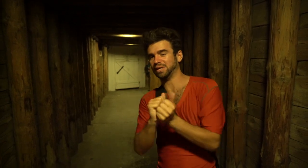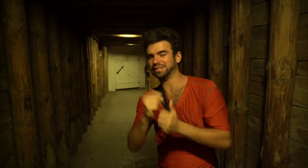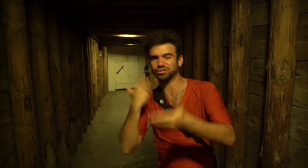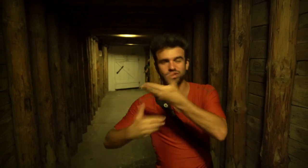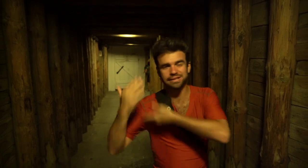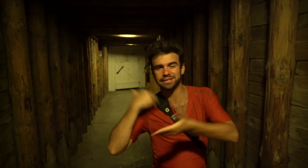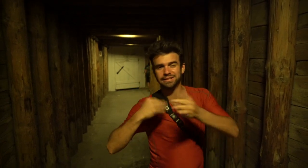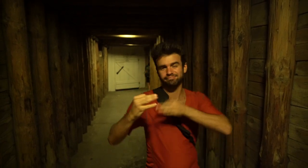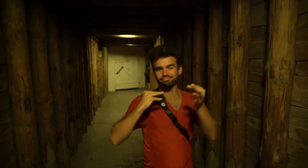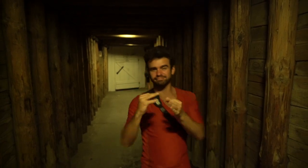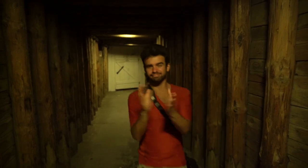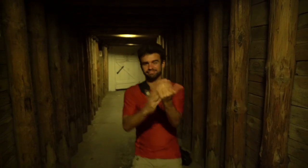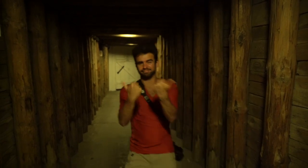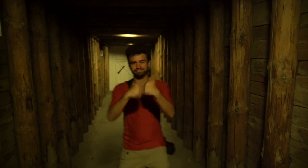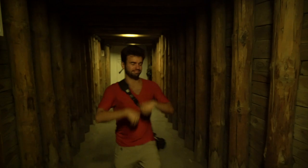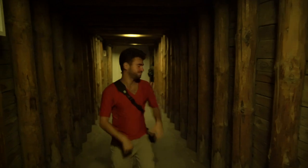Let's explore this mining with all history stories!